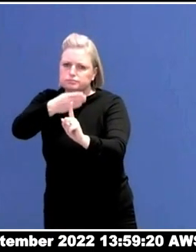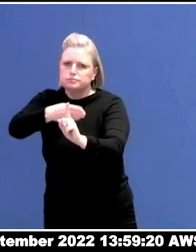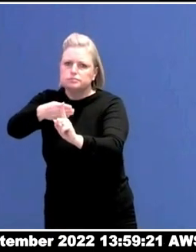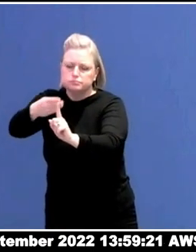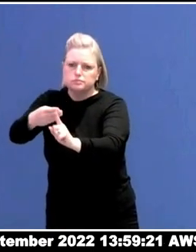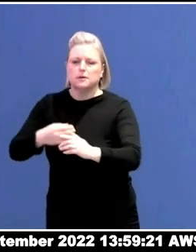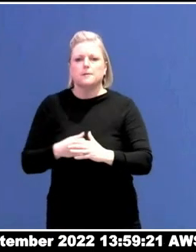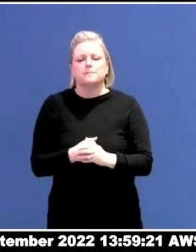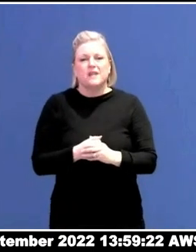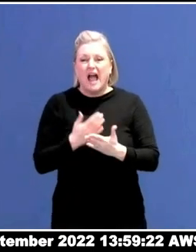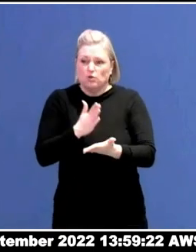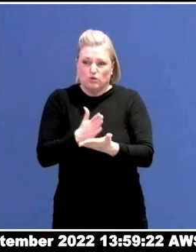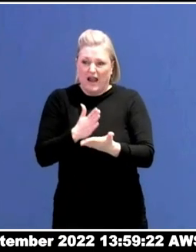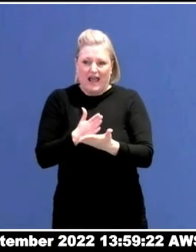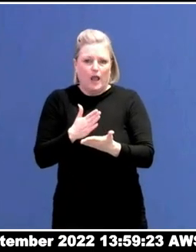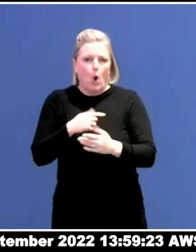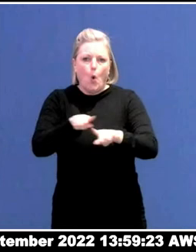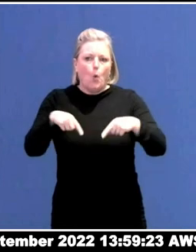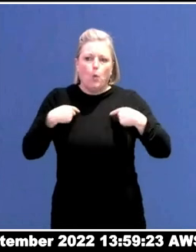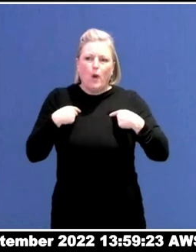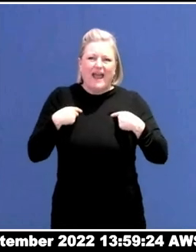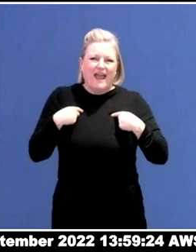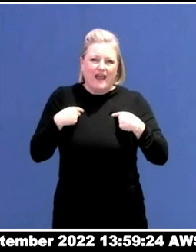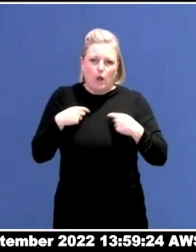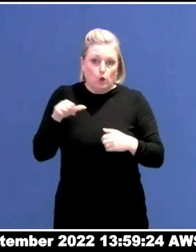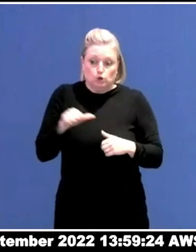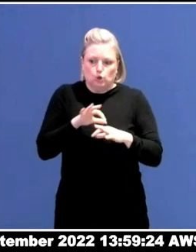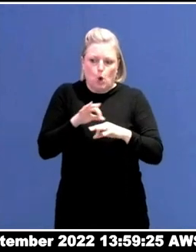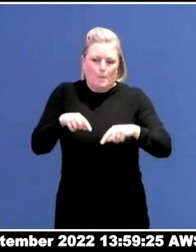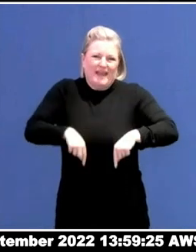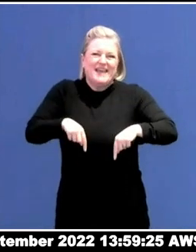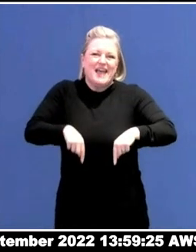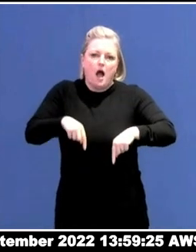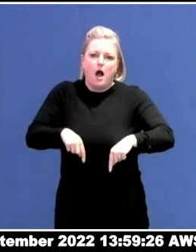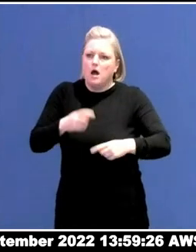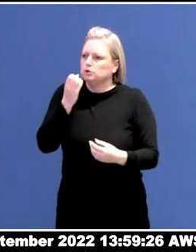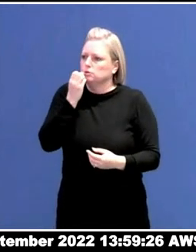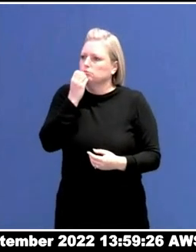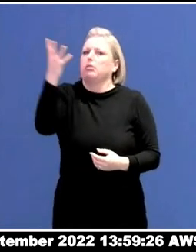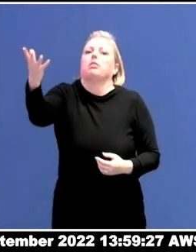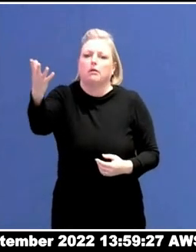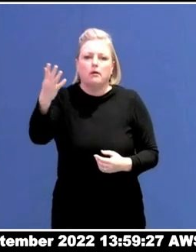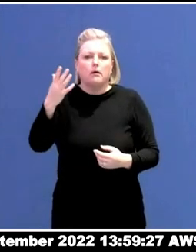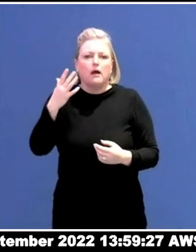We should not be having to expose this kind of problem at a once in a generation Royal